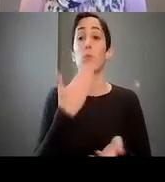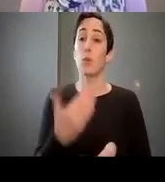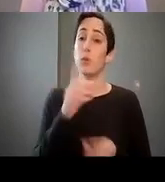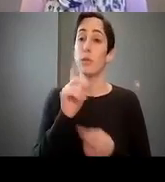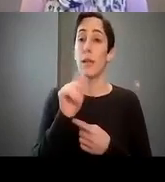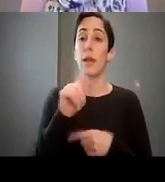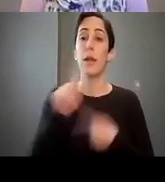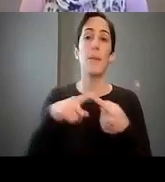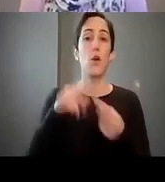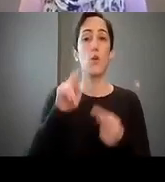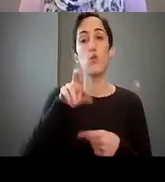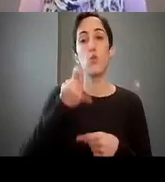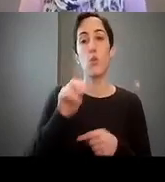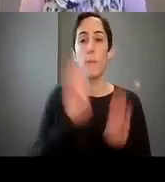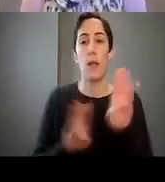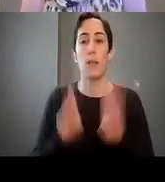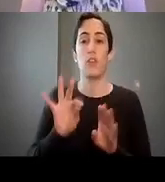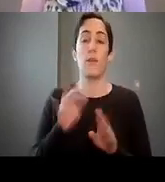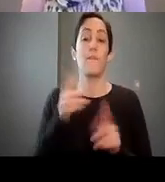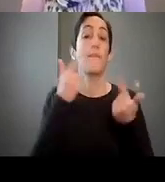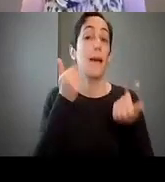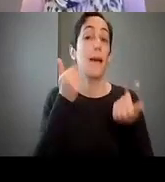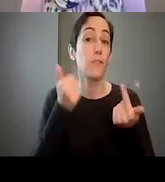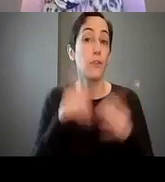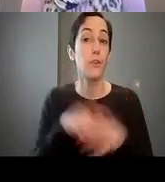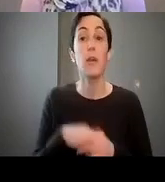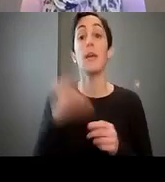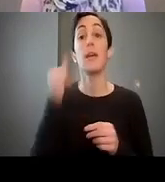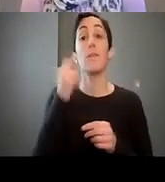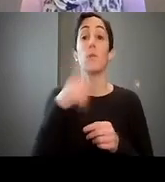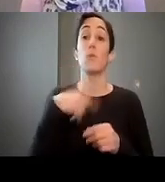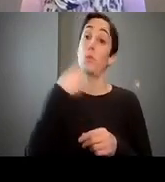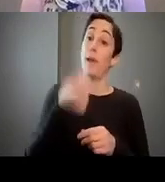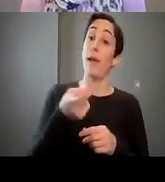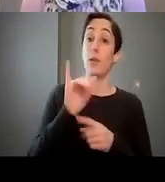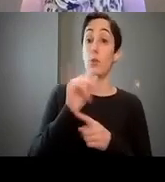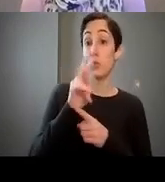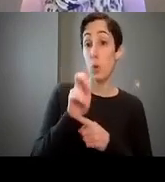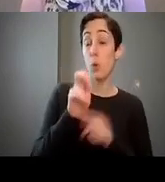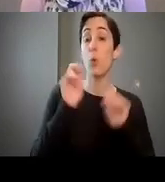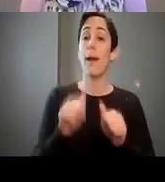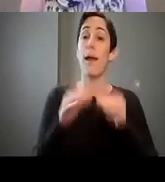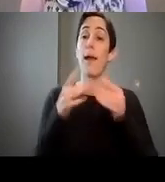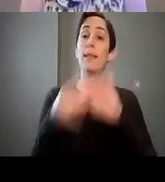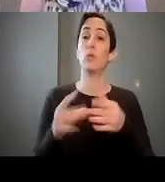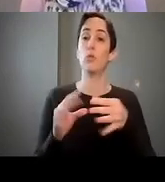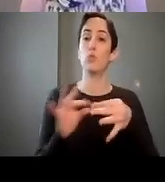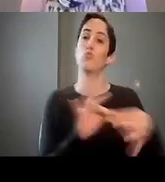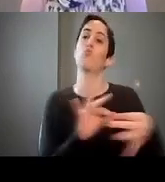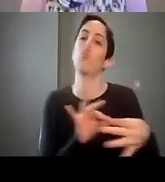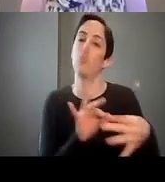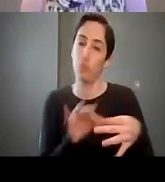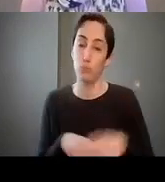be created by telling a joke. So for And there's a certain intimacy that can those of you who have ever stood next to be created by telling a joke. So for me in a lunch line at the Medical Center, those of you who have ever stood next to I'm infamous for sort of muttering me in a lunch line at the Medical Center,